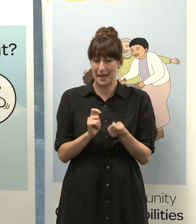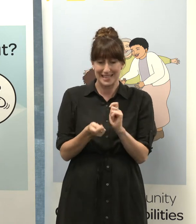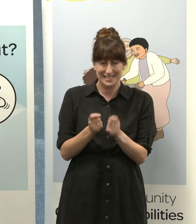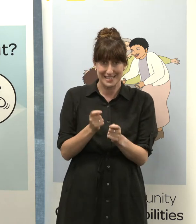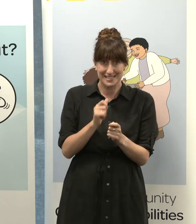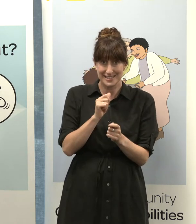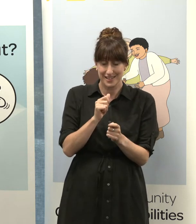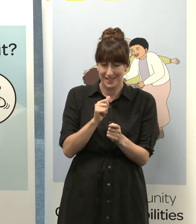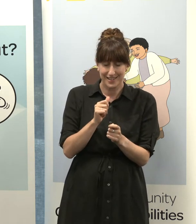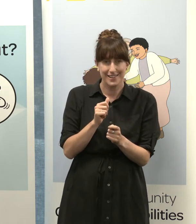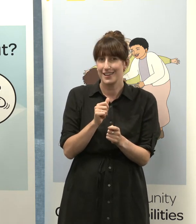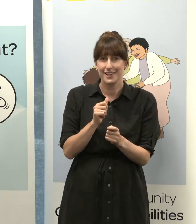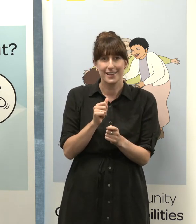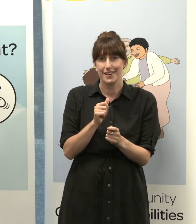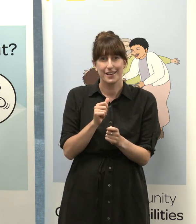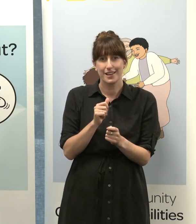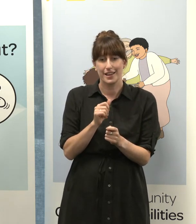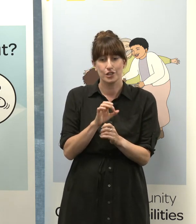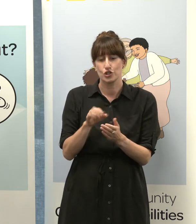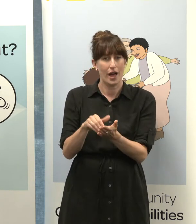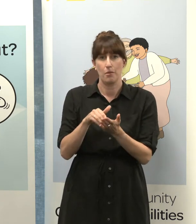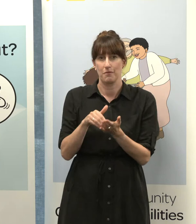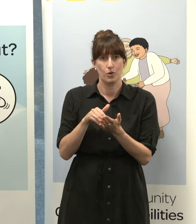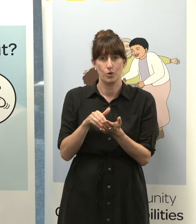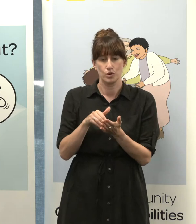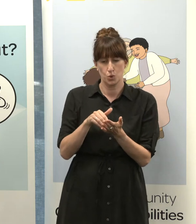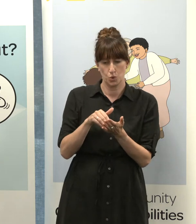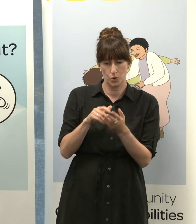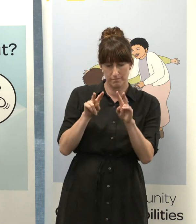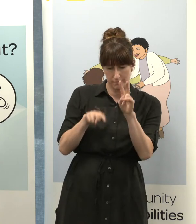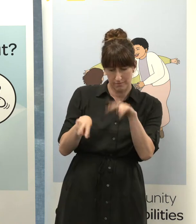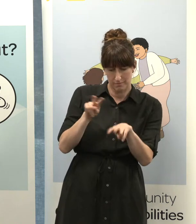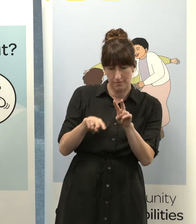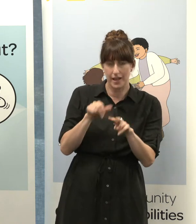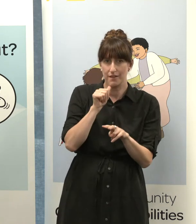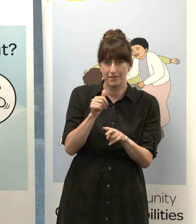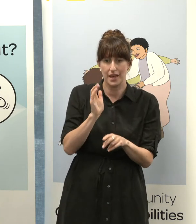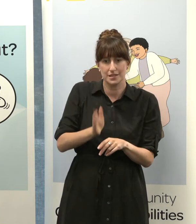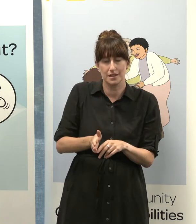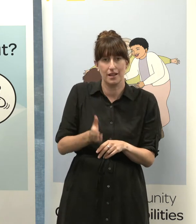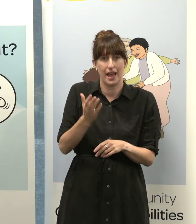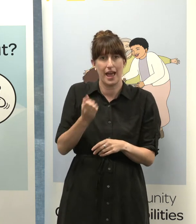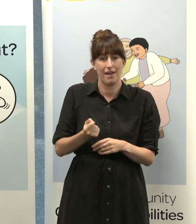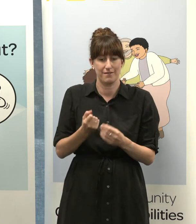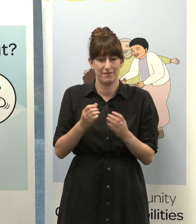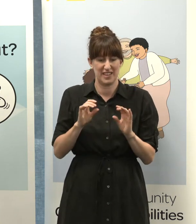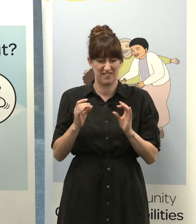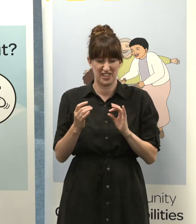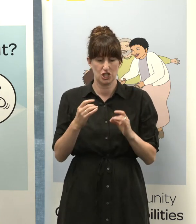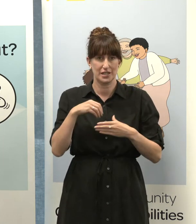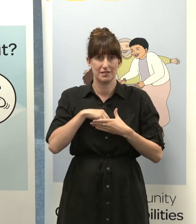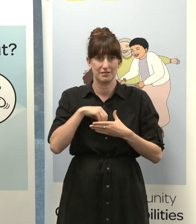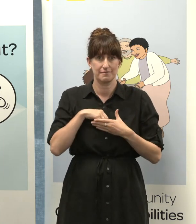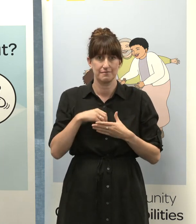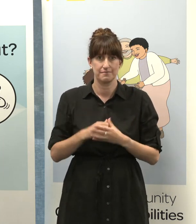others, and other settings as well. But certainly a test is not